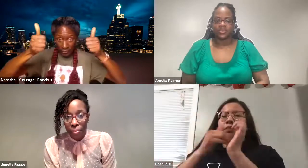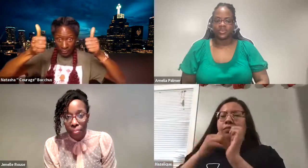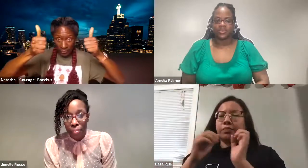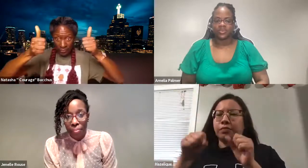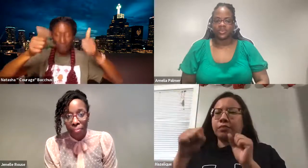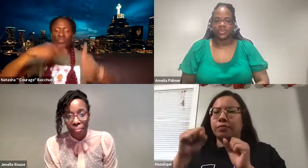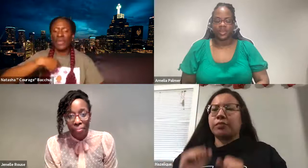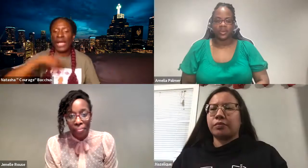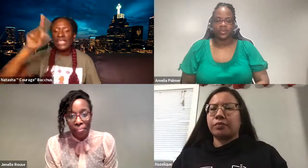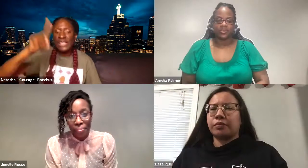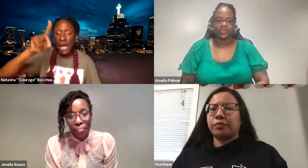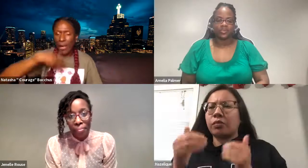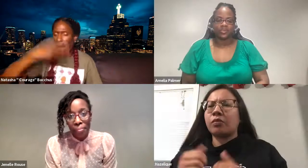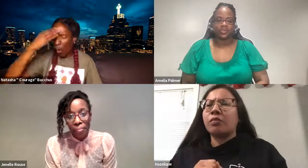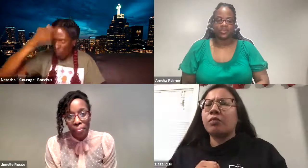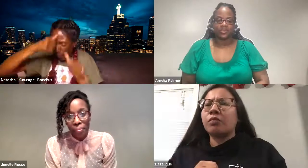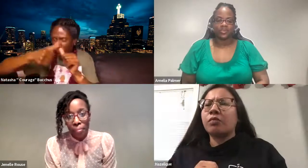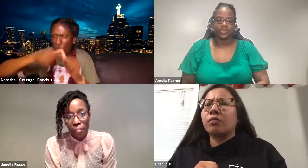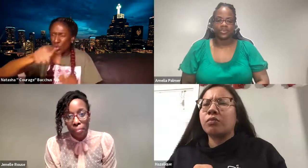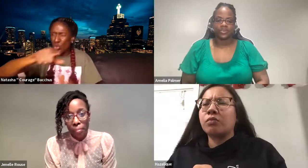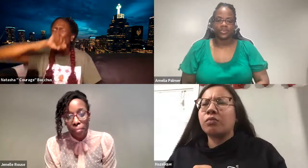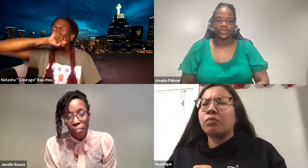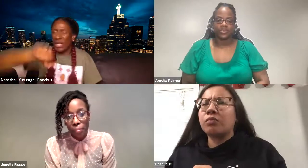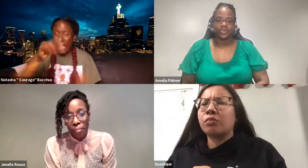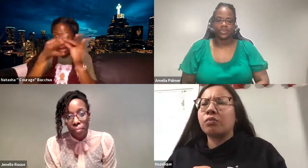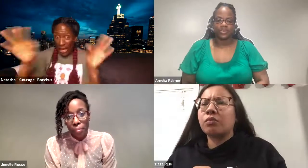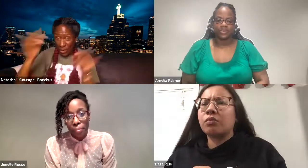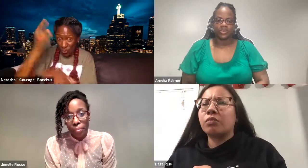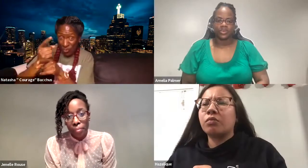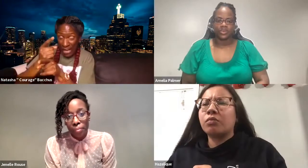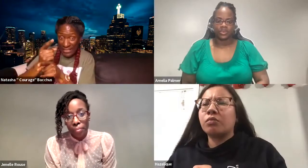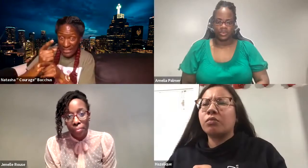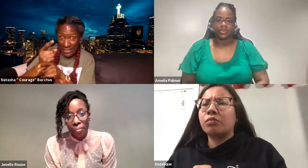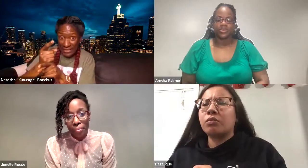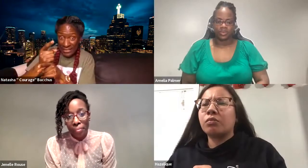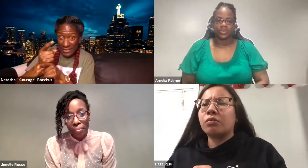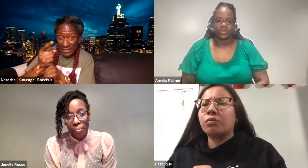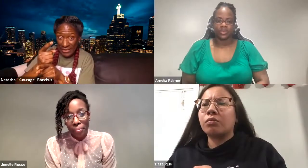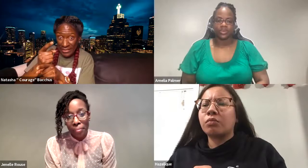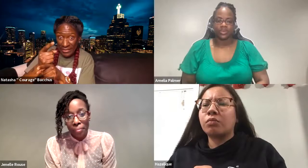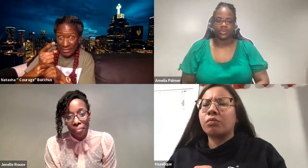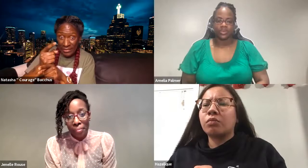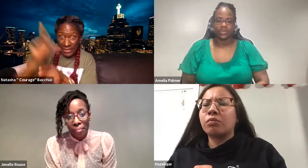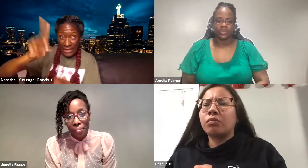yes please - yeah i remember i know you love languages right